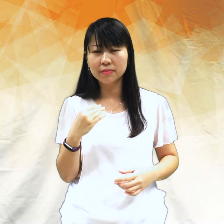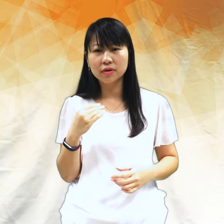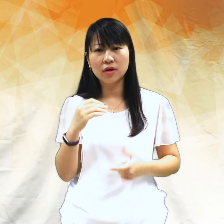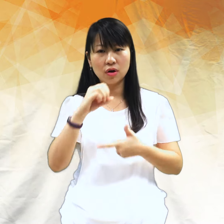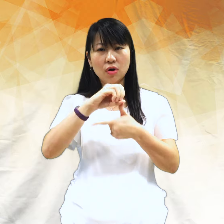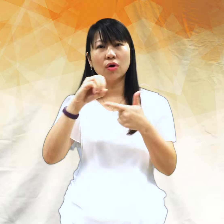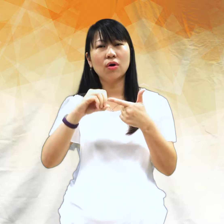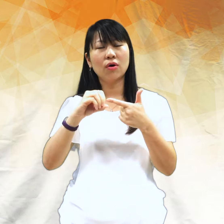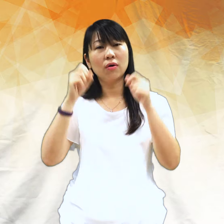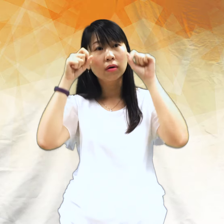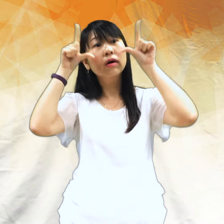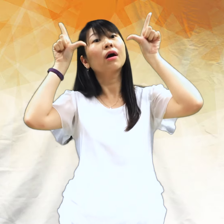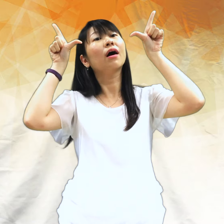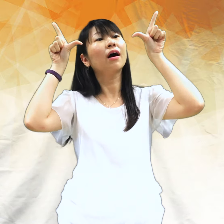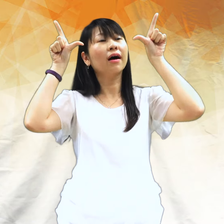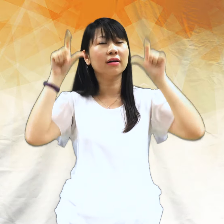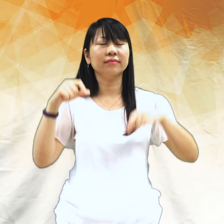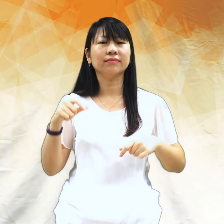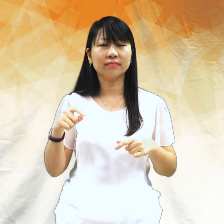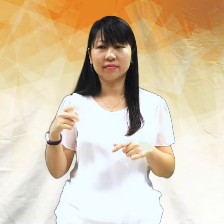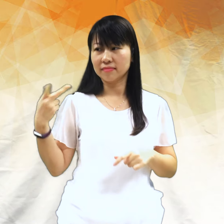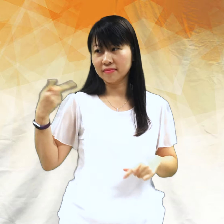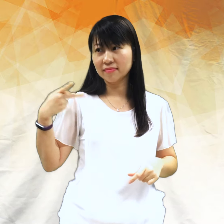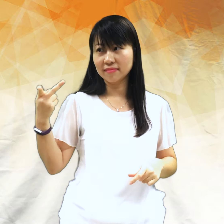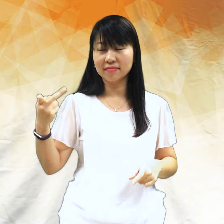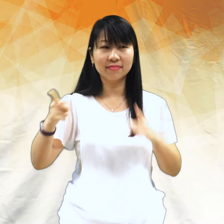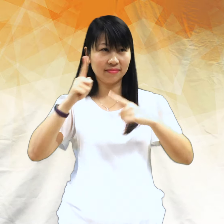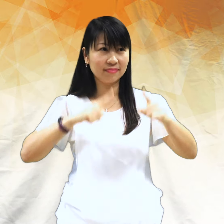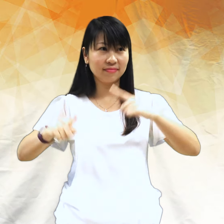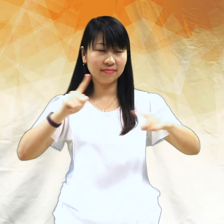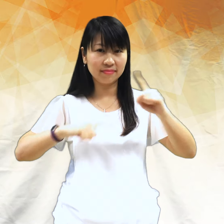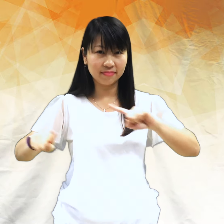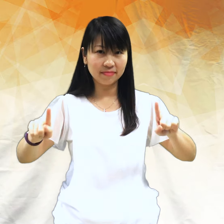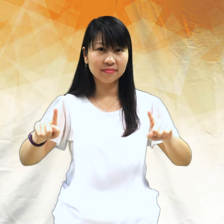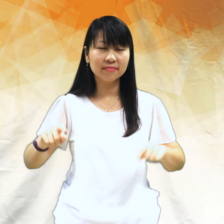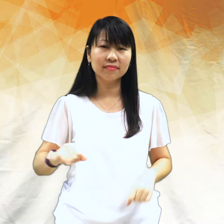during times where he is about to sleep or when he is waking up, we can communicate in sign.